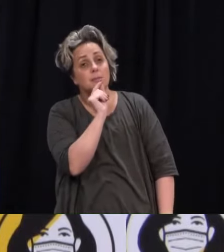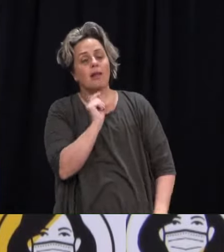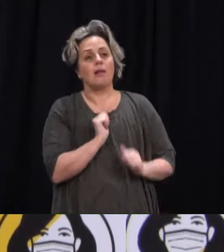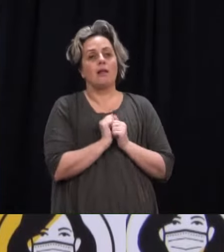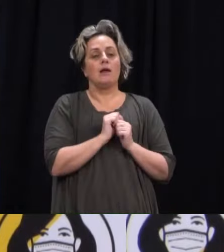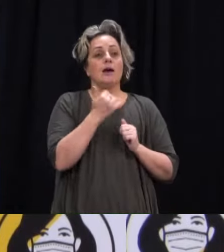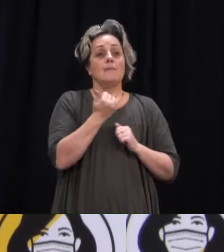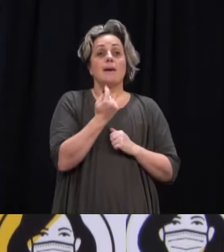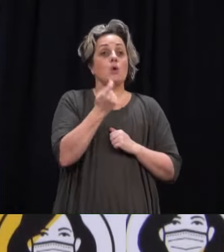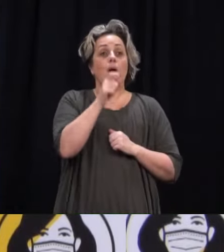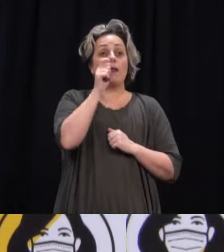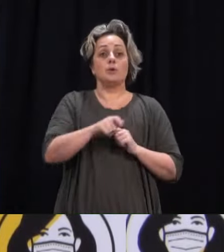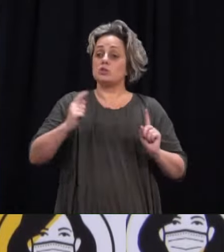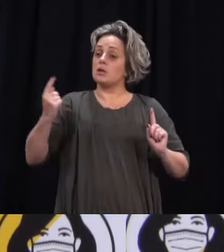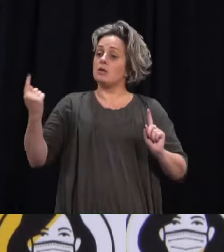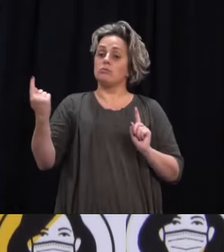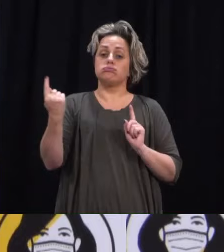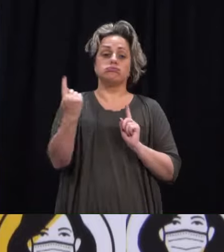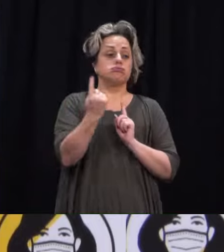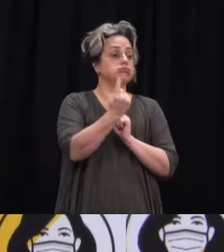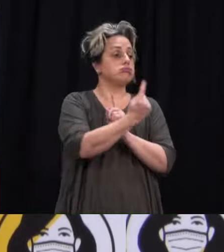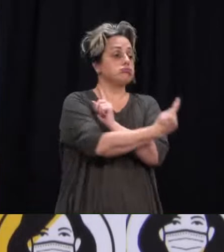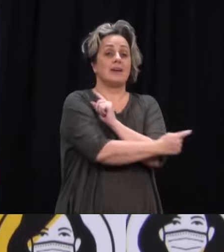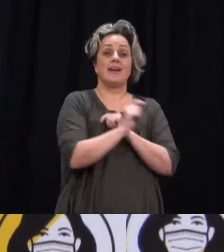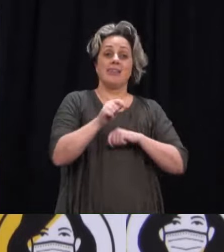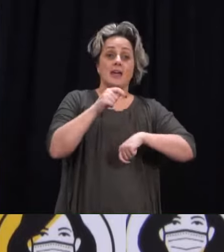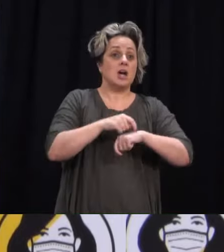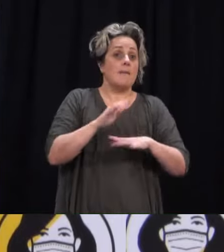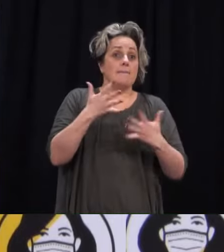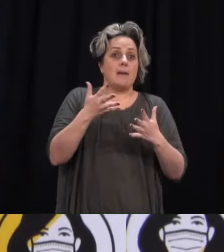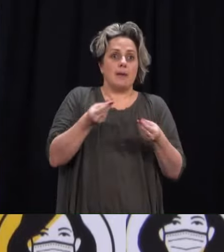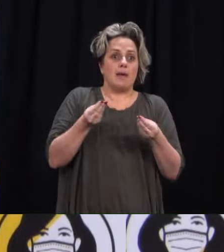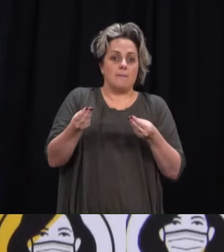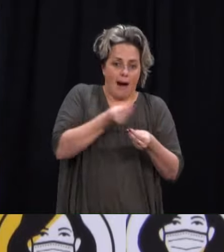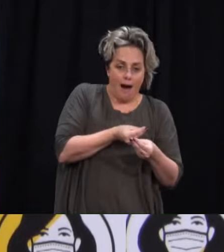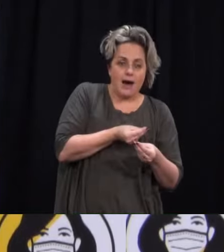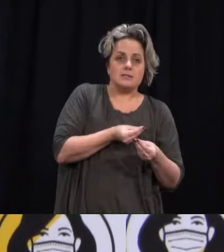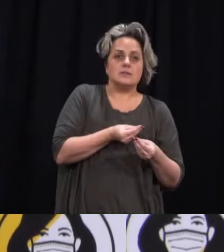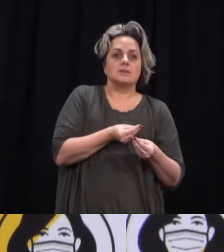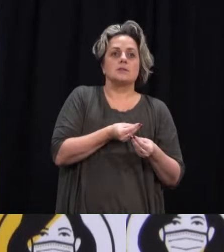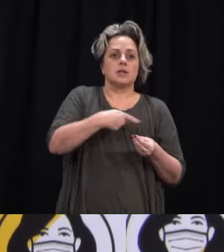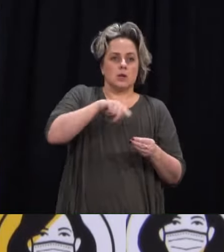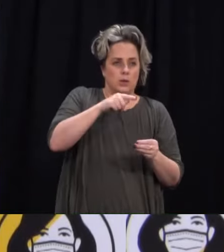all returned negative tests, it doesn't seem it has been a virus with a staff member but it is still possible. It would